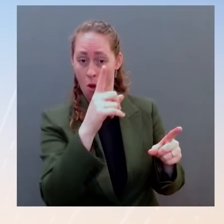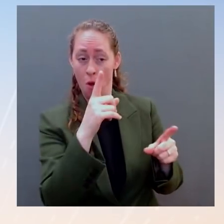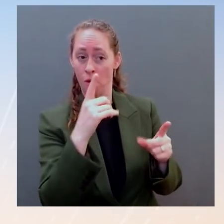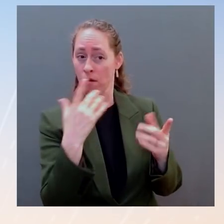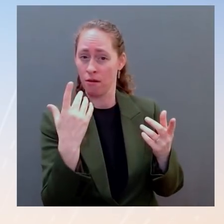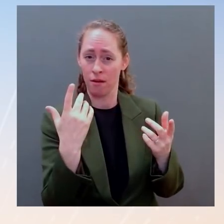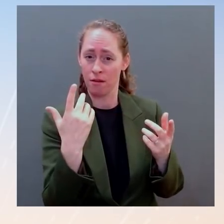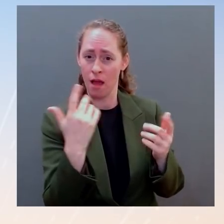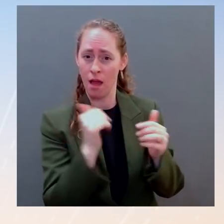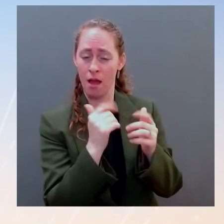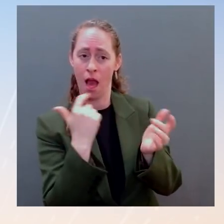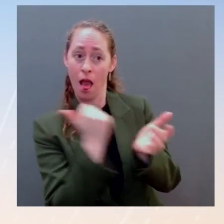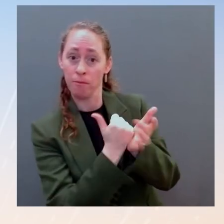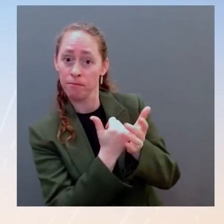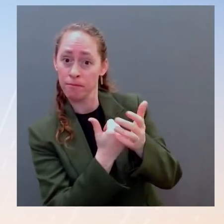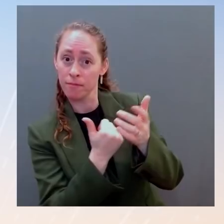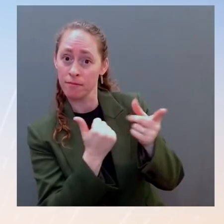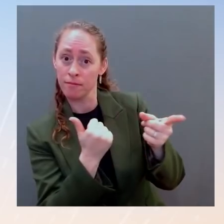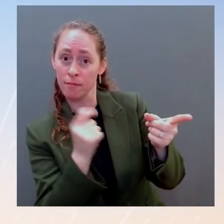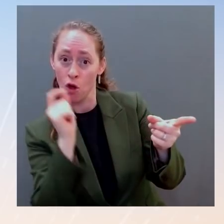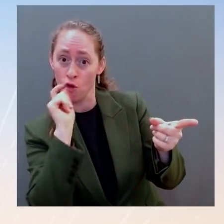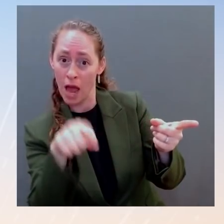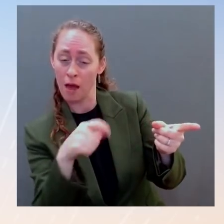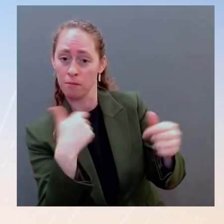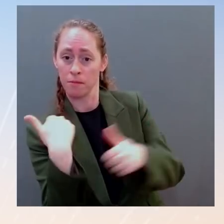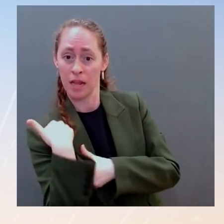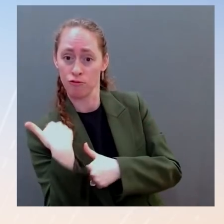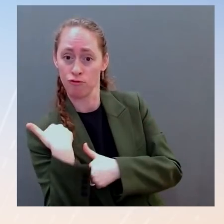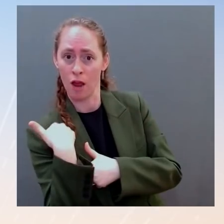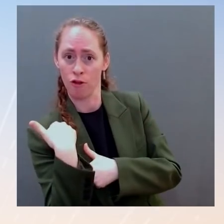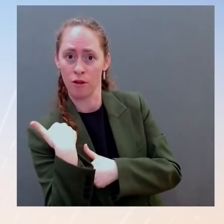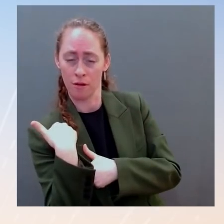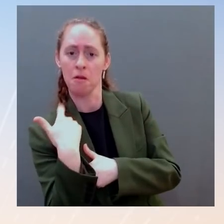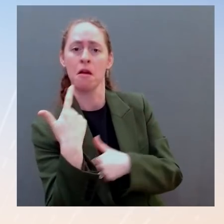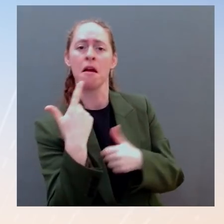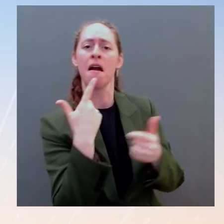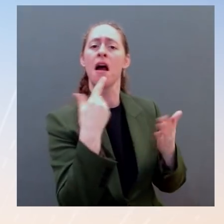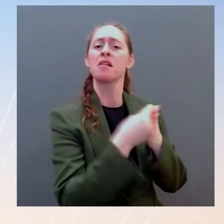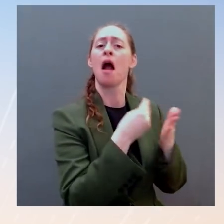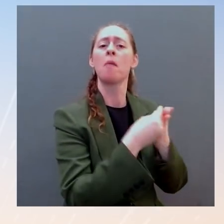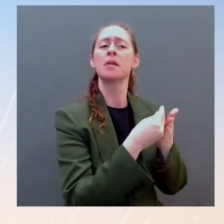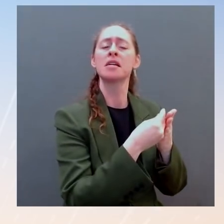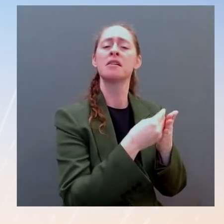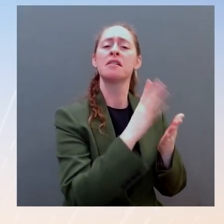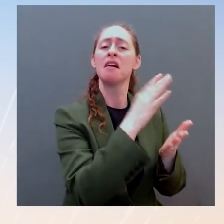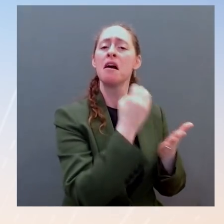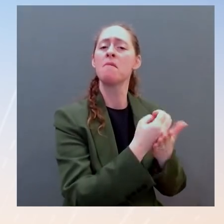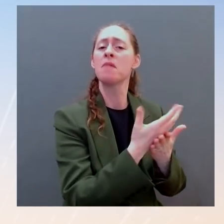as it's sort of all of the above? Ms. Psaki: No, I understand your question. I think these are all discussions that we're having through the interagency,